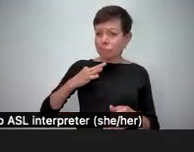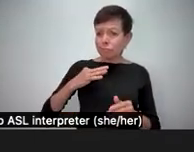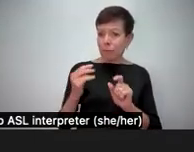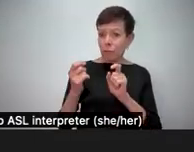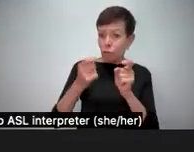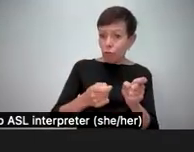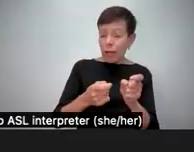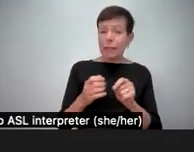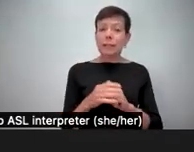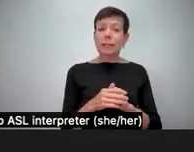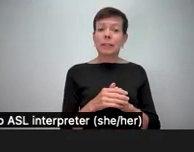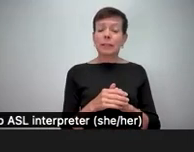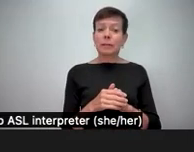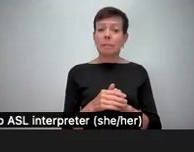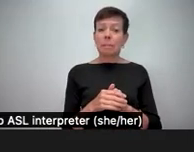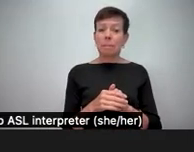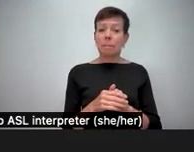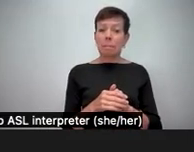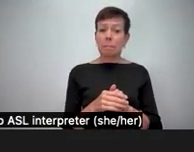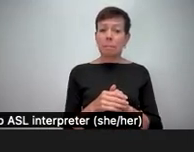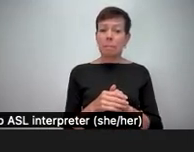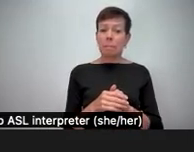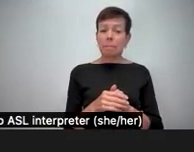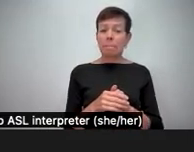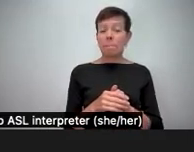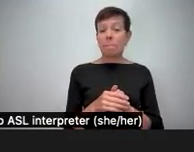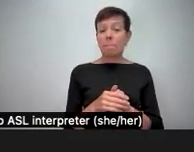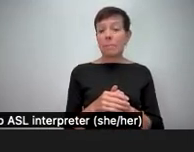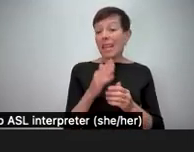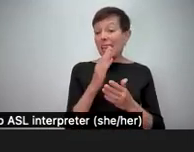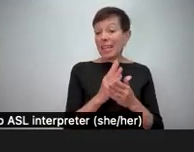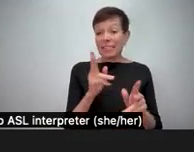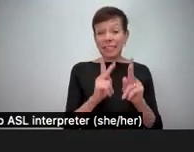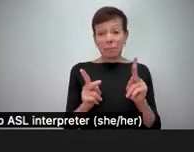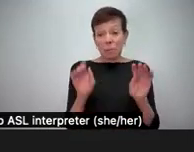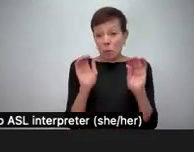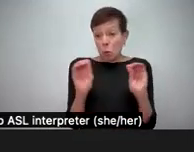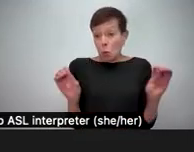but a lot of people don't have to do project plans or maintenance plans. So,